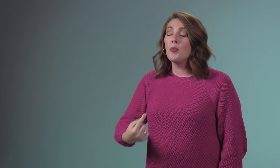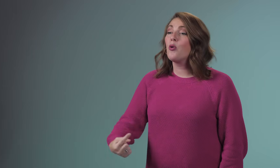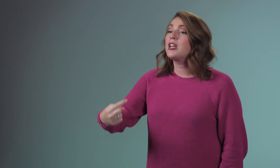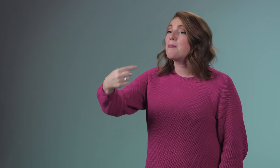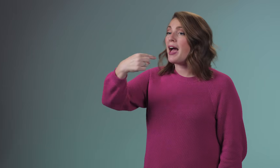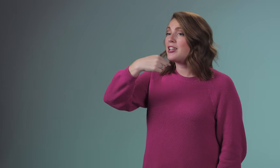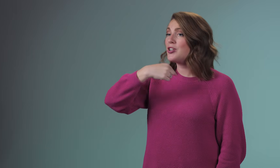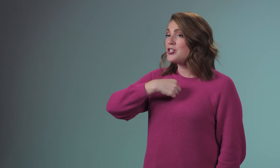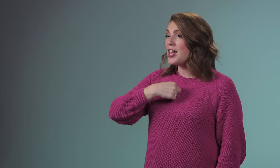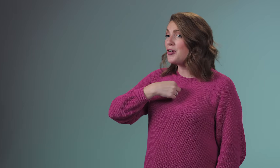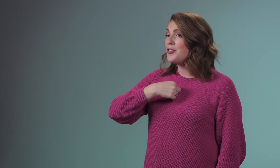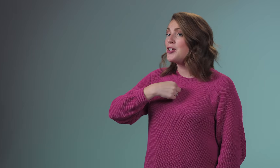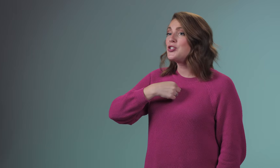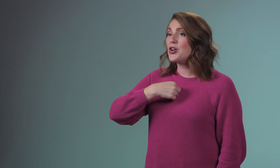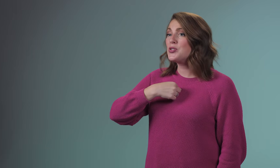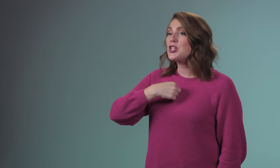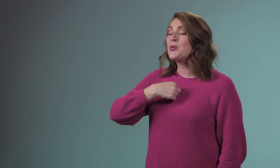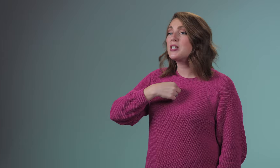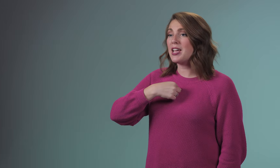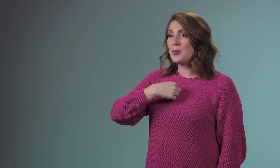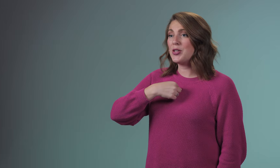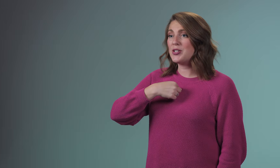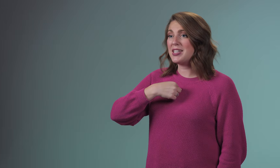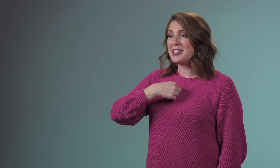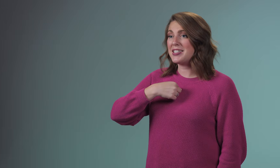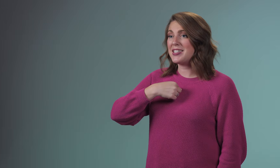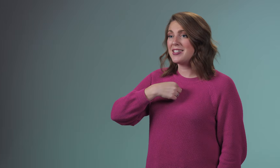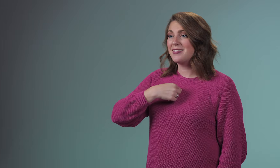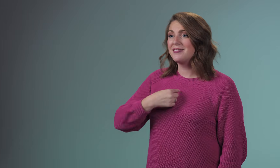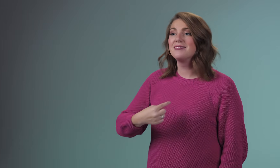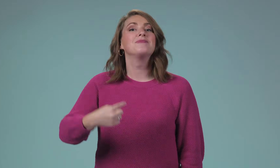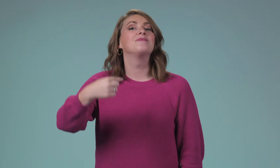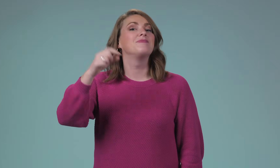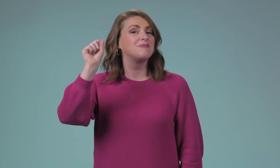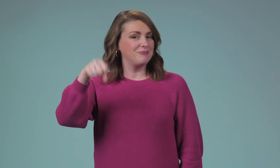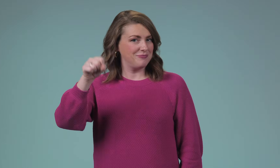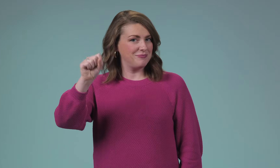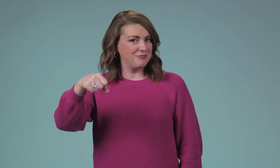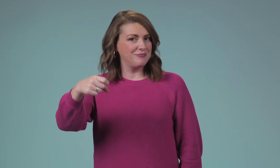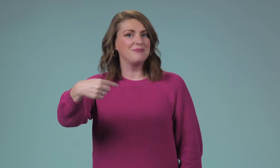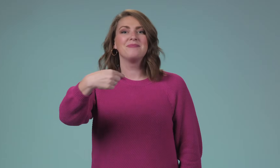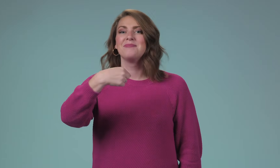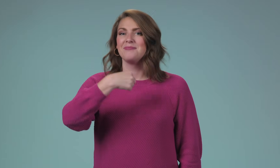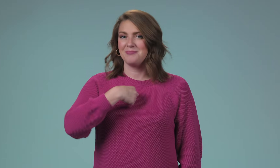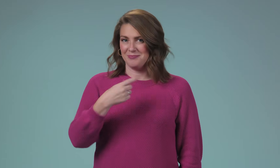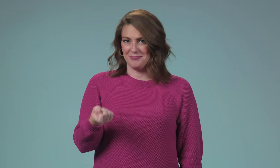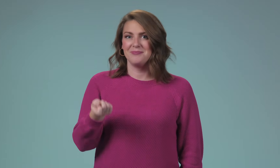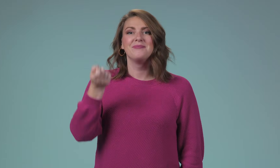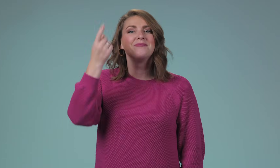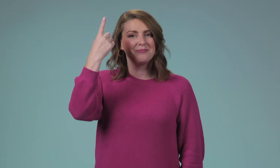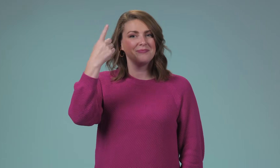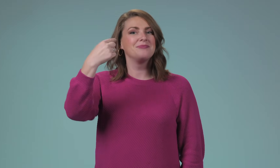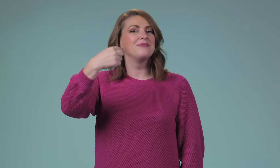Pointing back at yourself shows that you are done with your sentence.